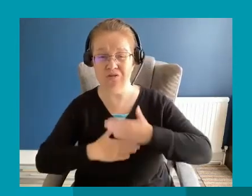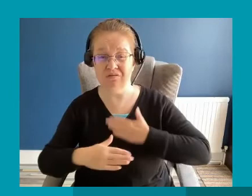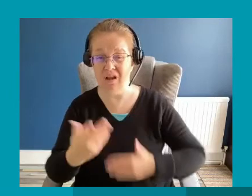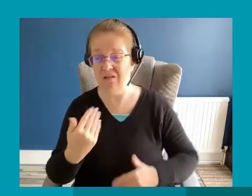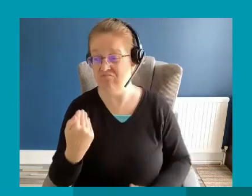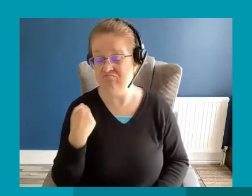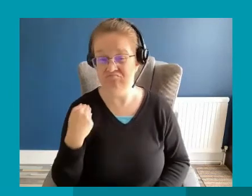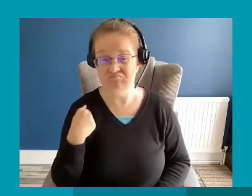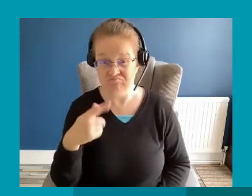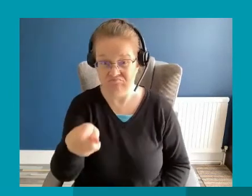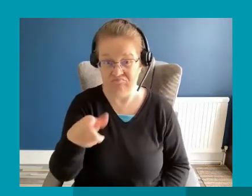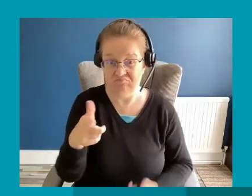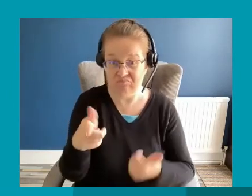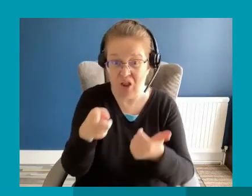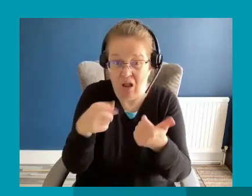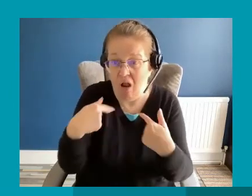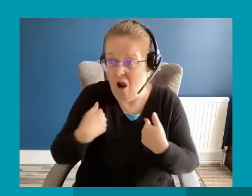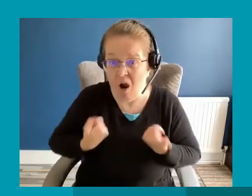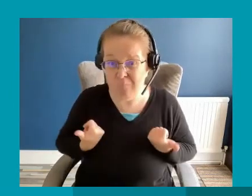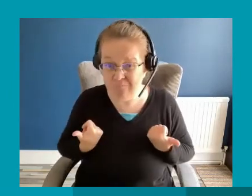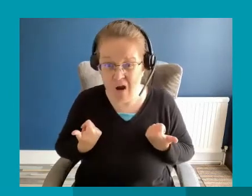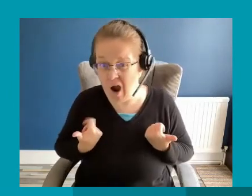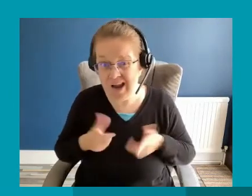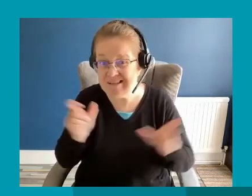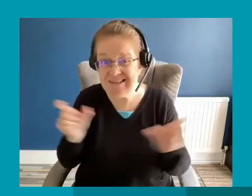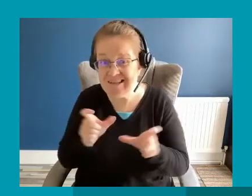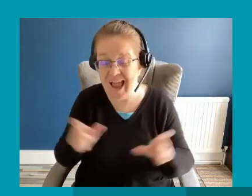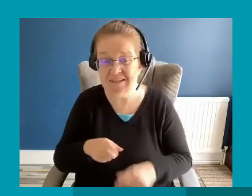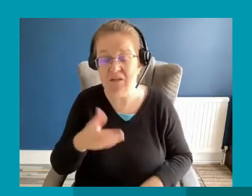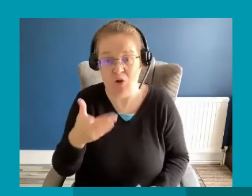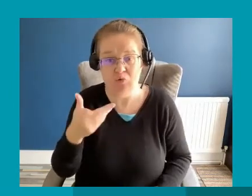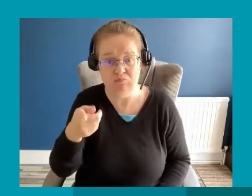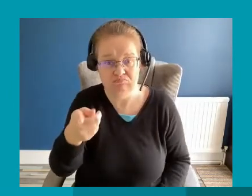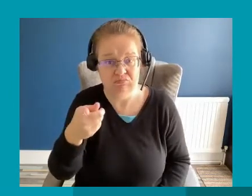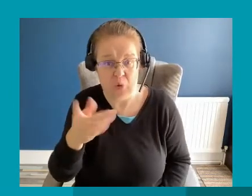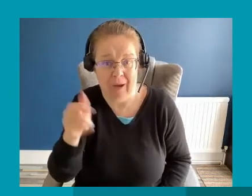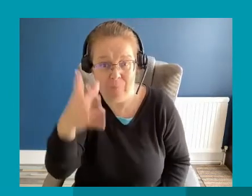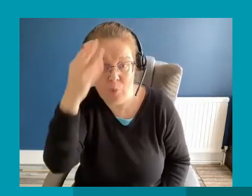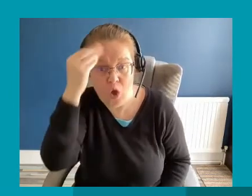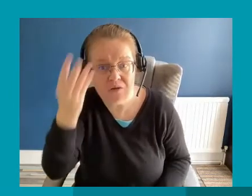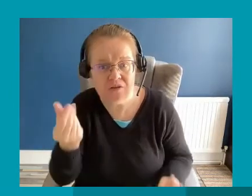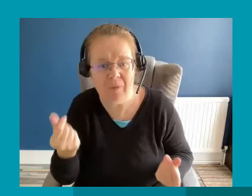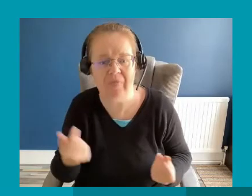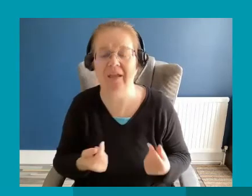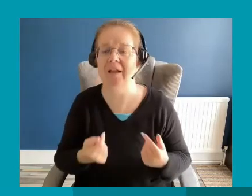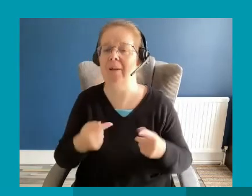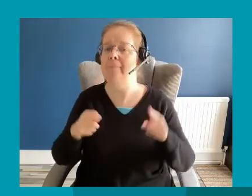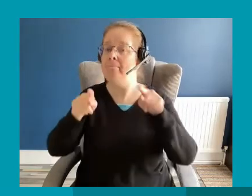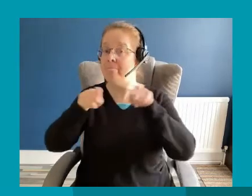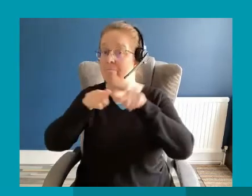along the way too. OK, so we really love to know what do you think of the the elevator pitch?